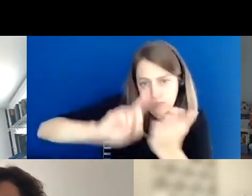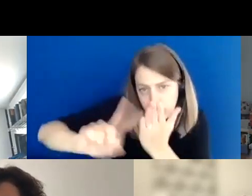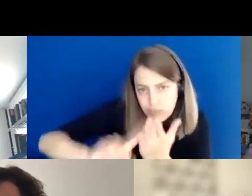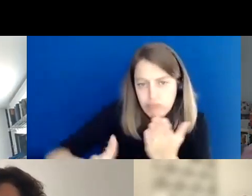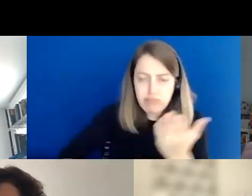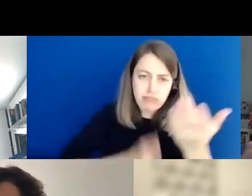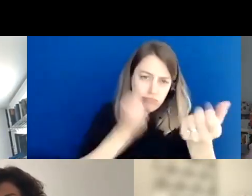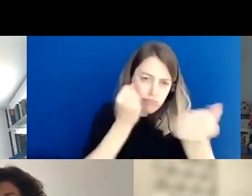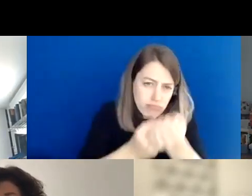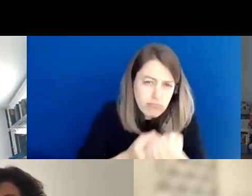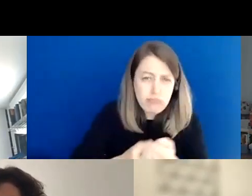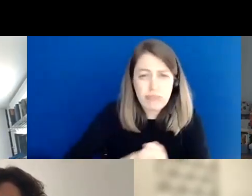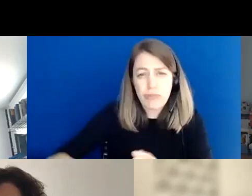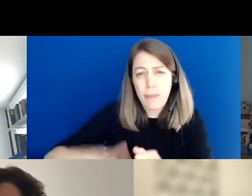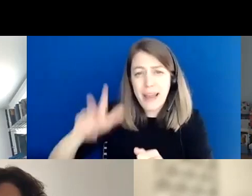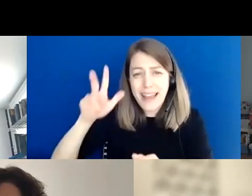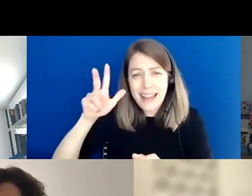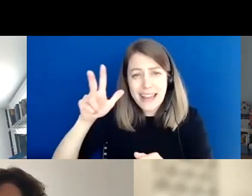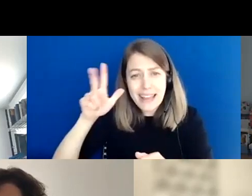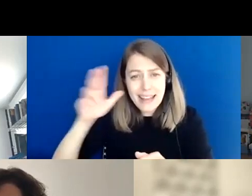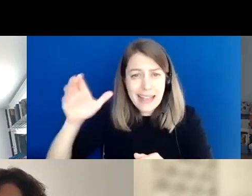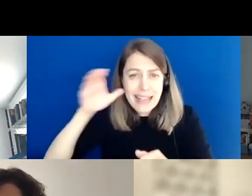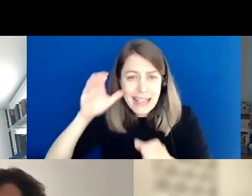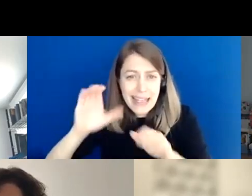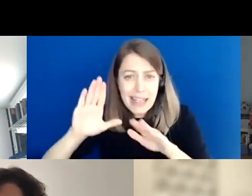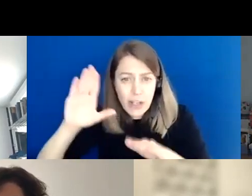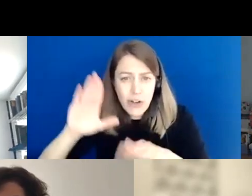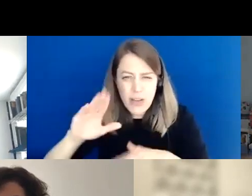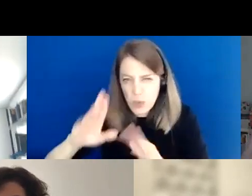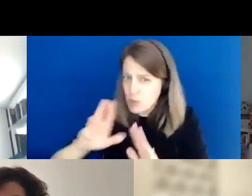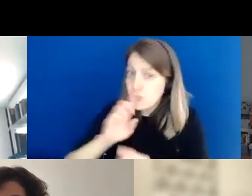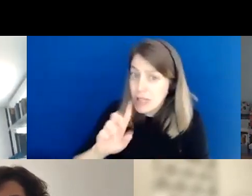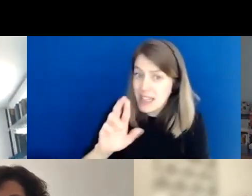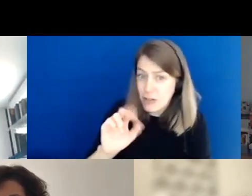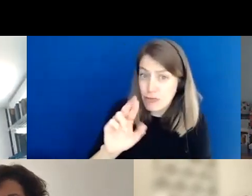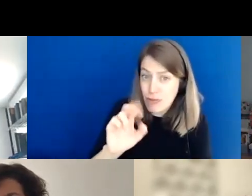It was rare to see a proposed rule that looked like that.